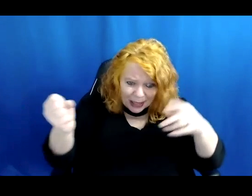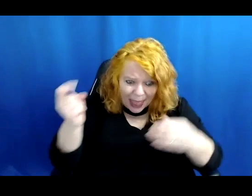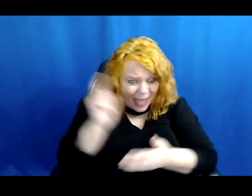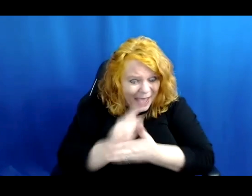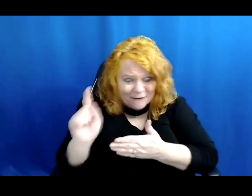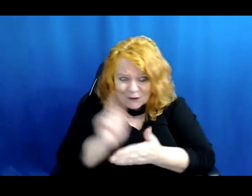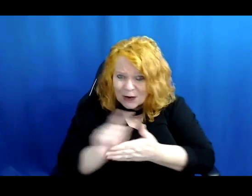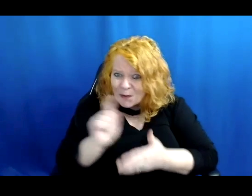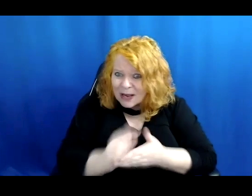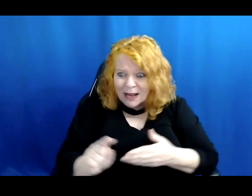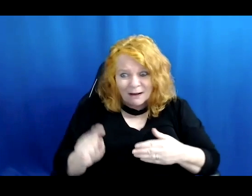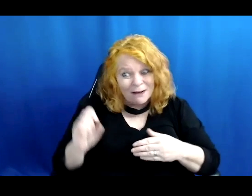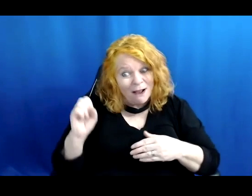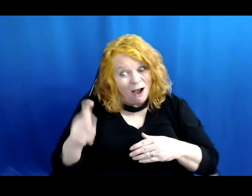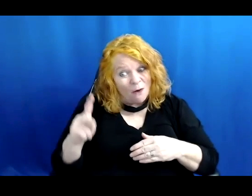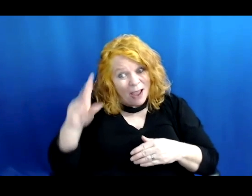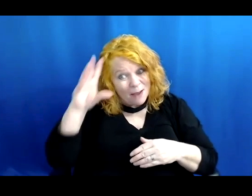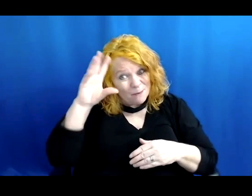Okay boys and girls, three things left to do.